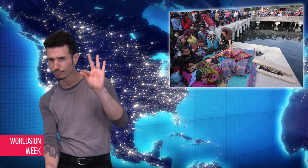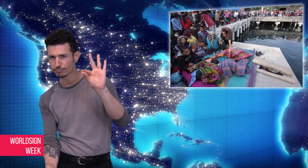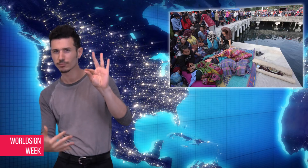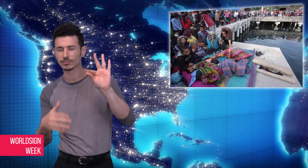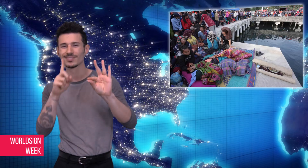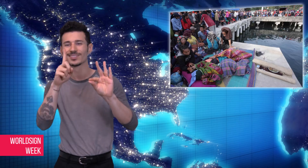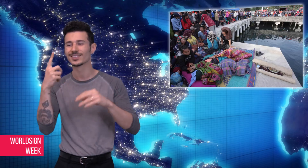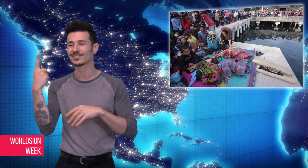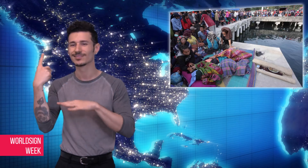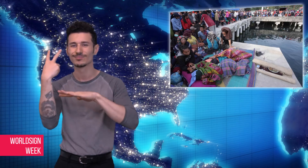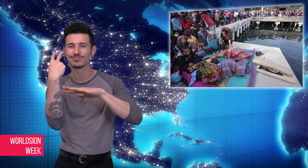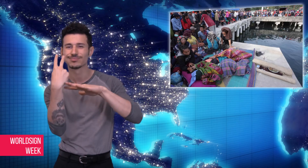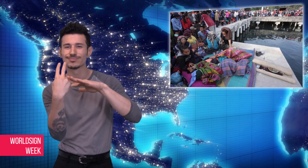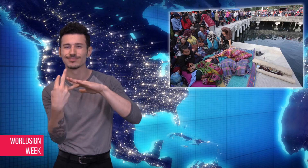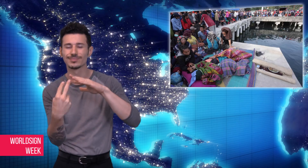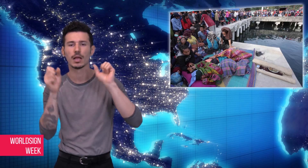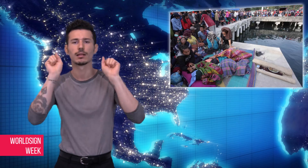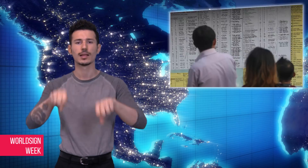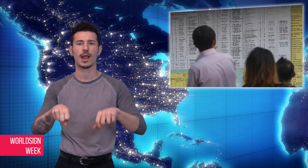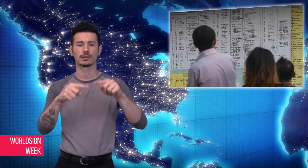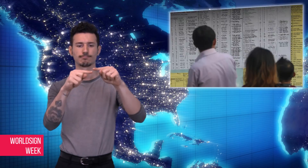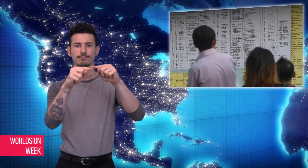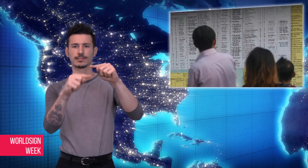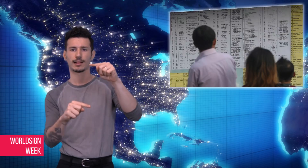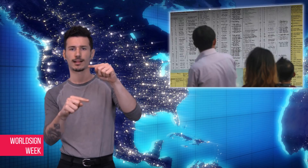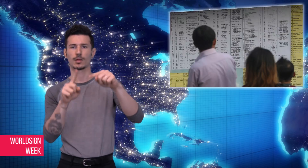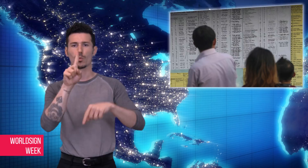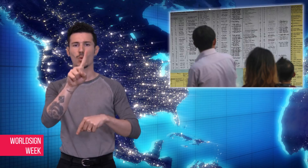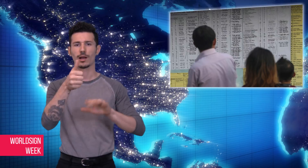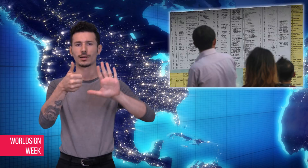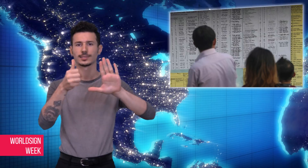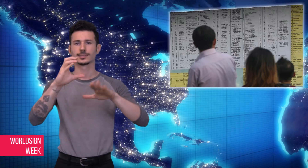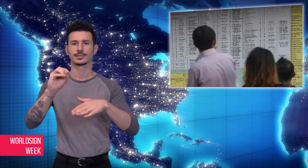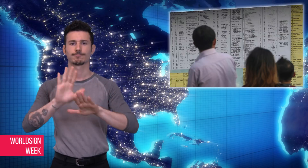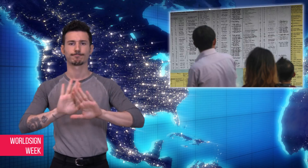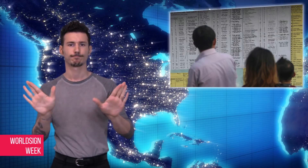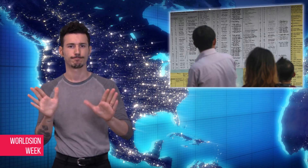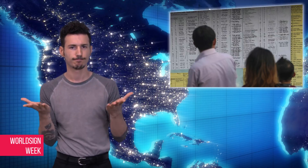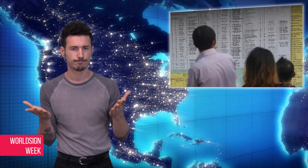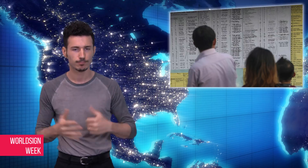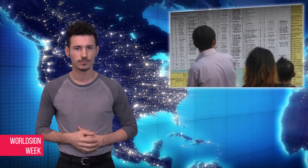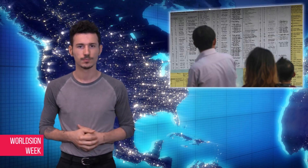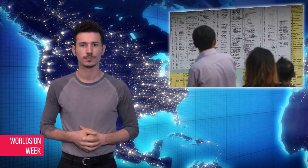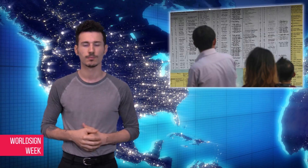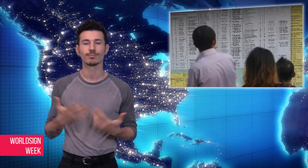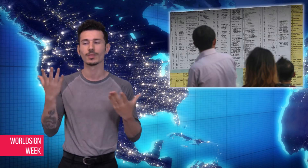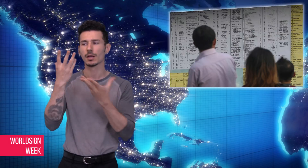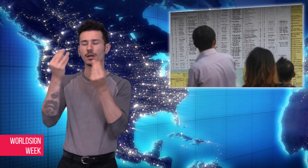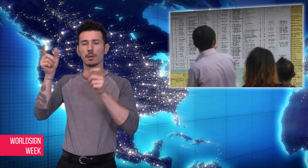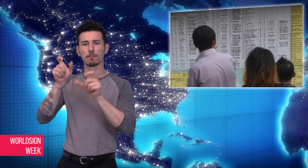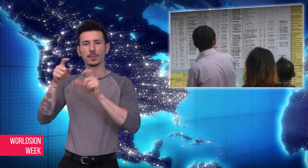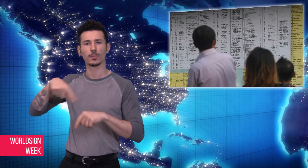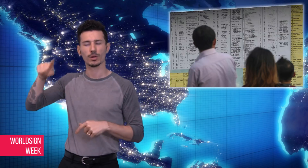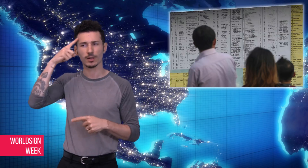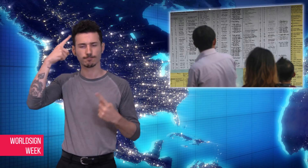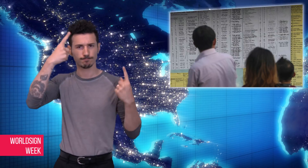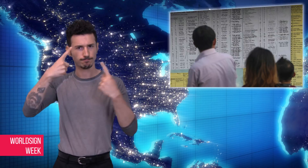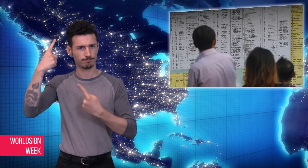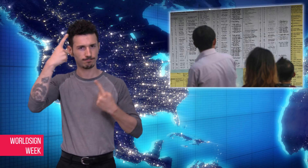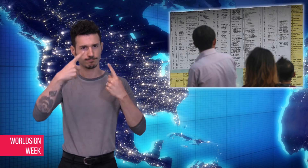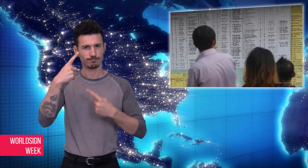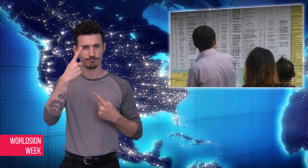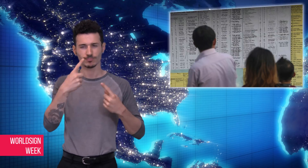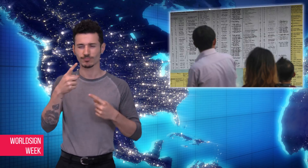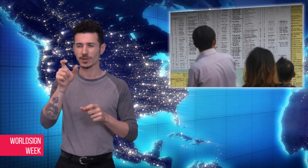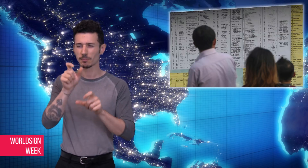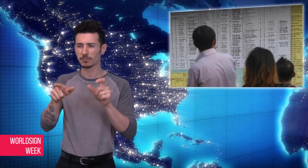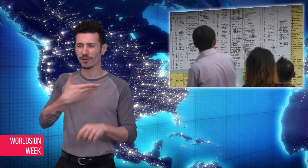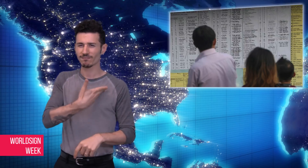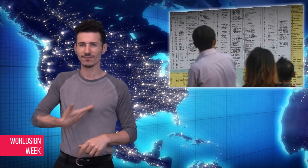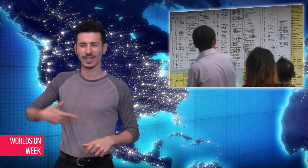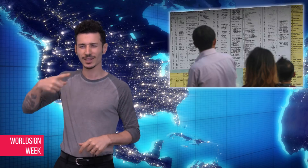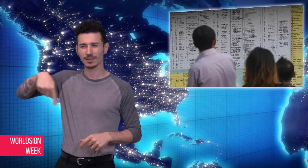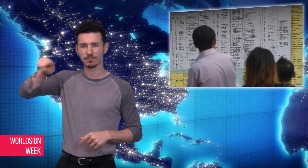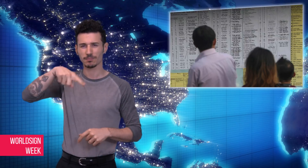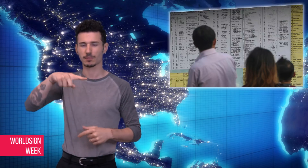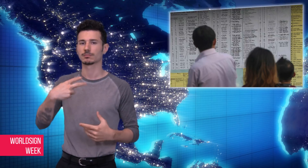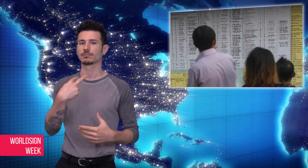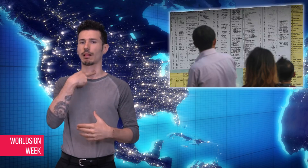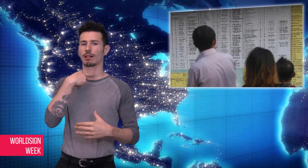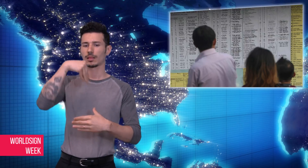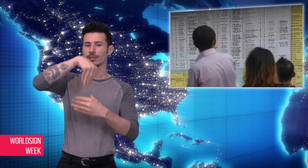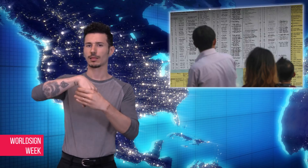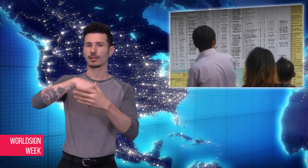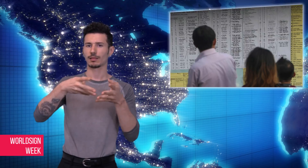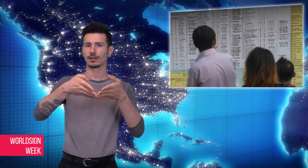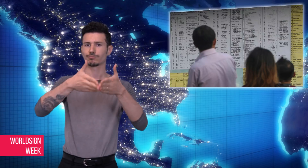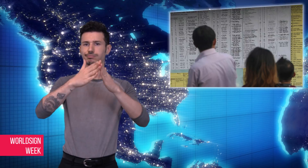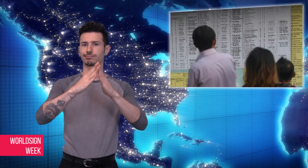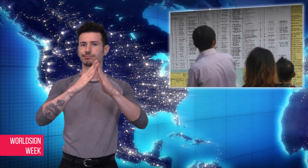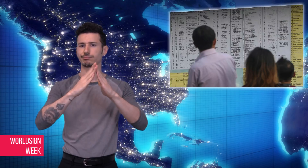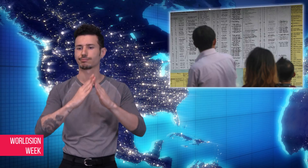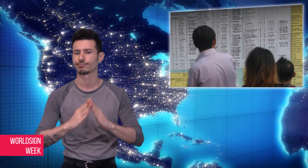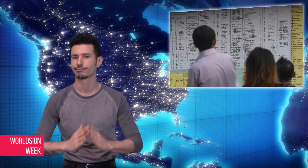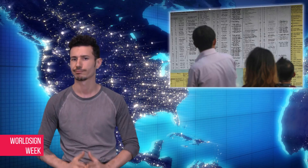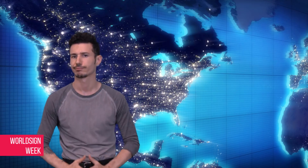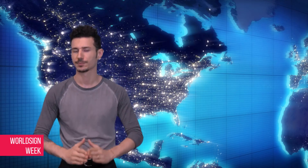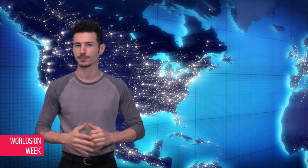victims are believed to be trapped inside the ferry.